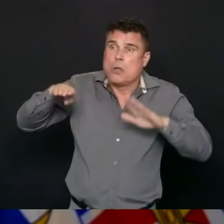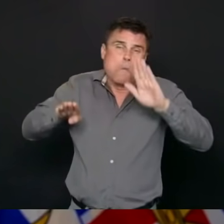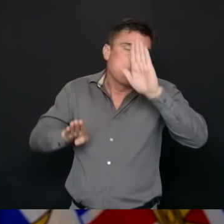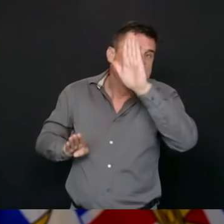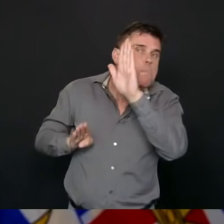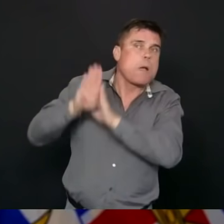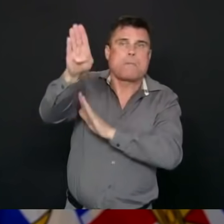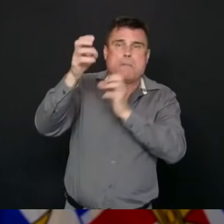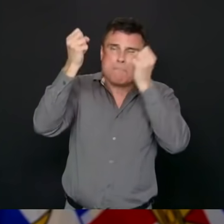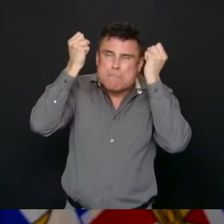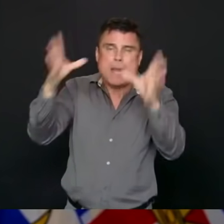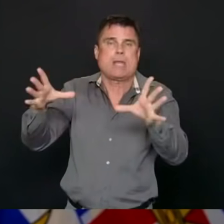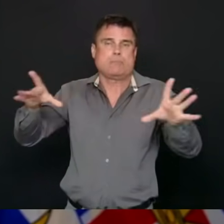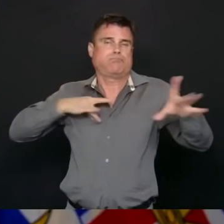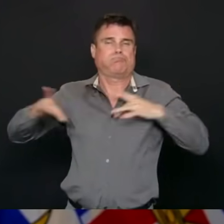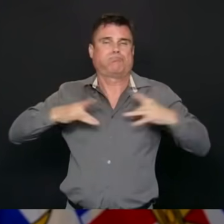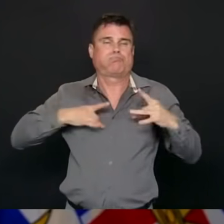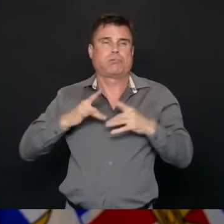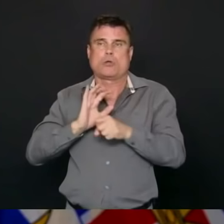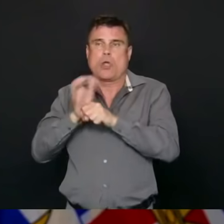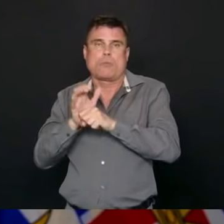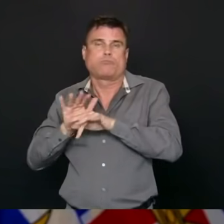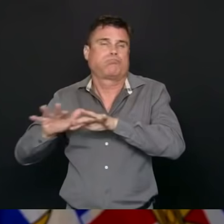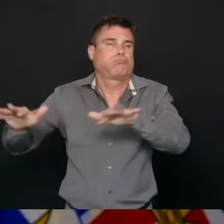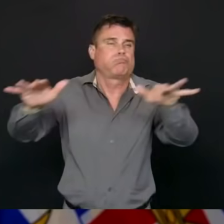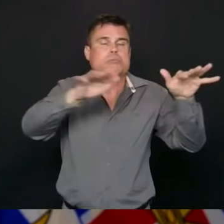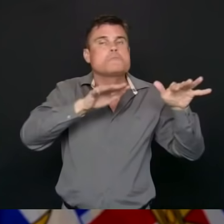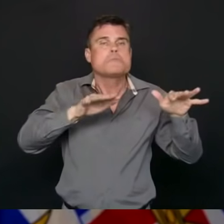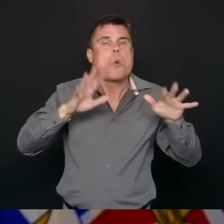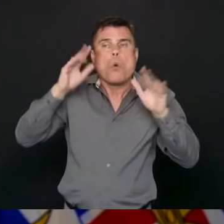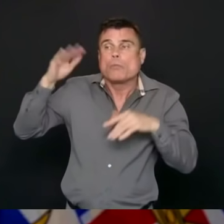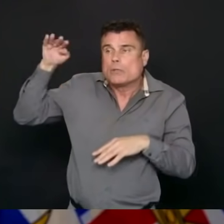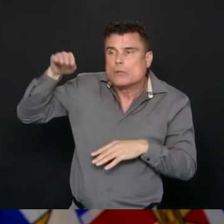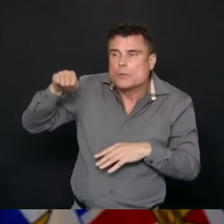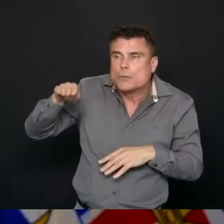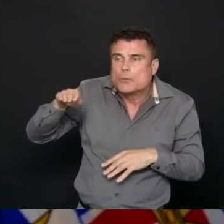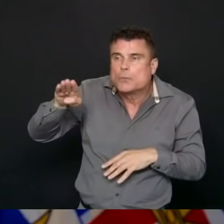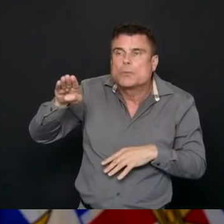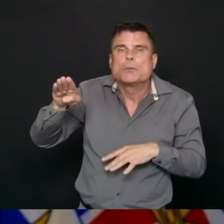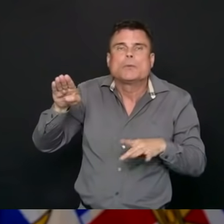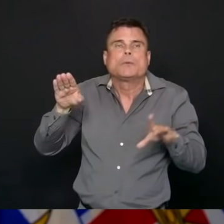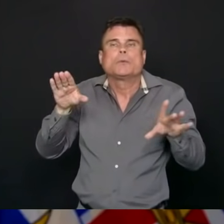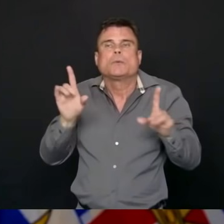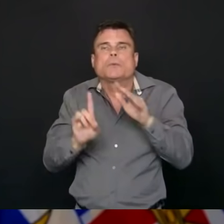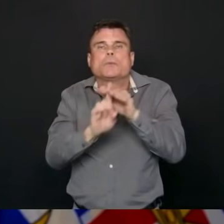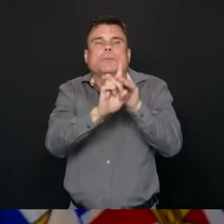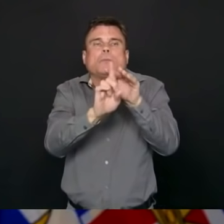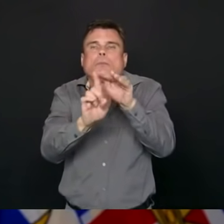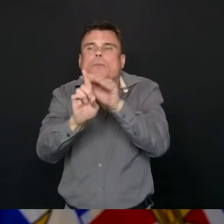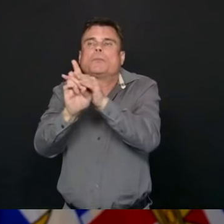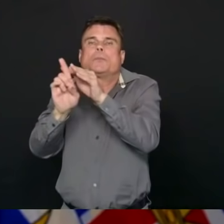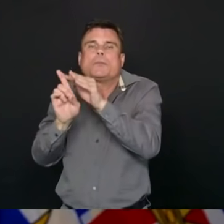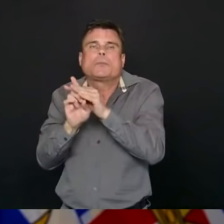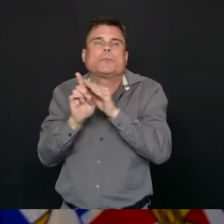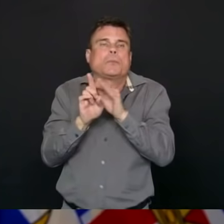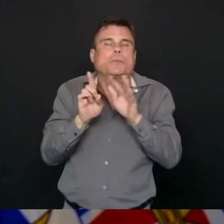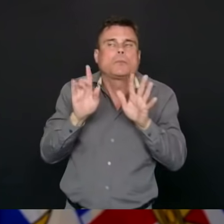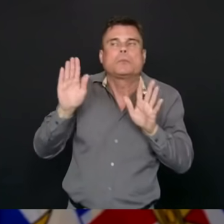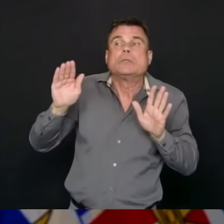to make sure it doesn't take off and that means we can't expand our circles too much in the coming weeks and months.